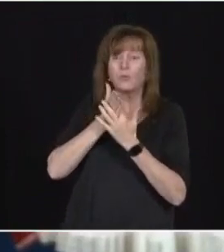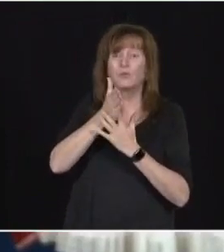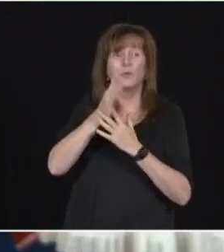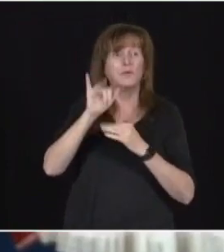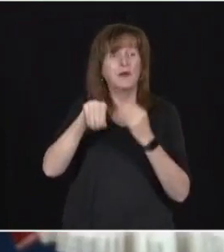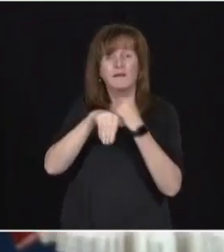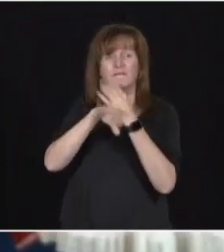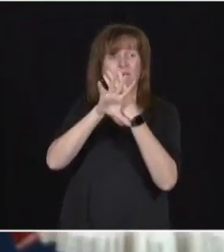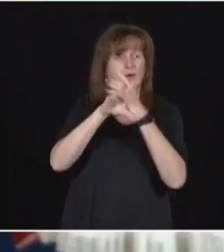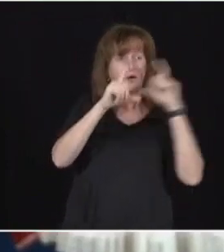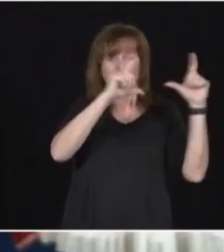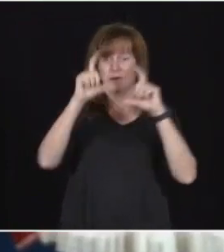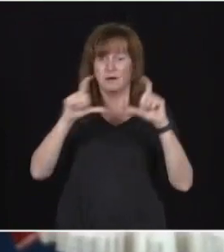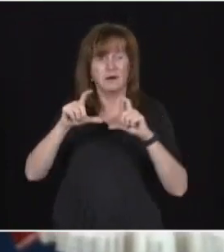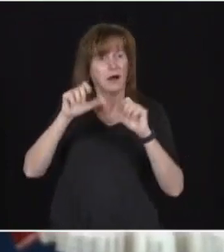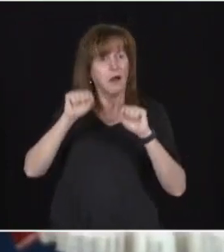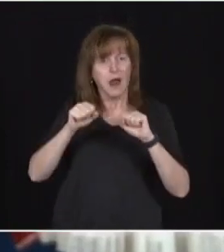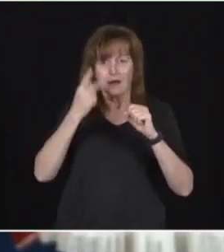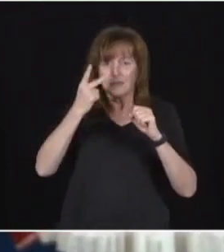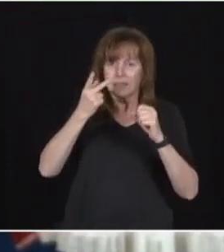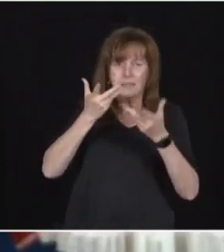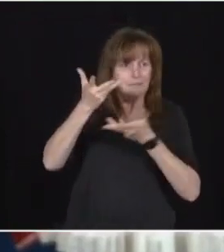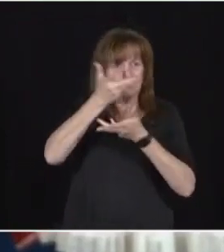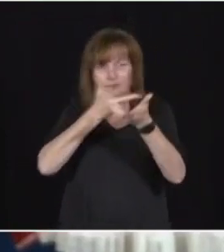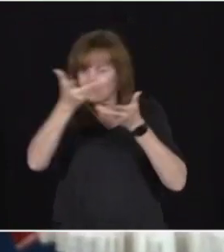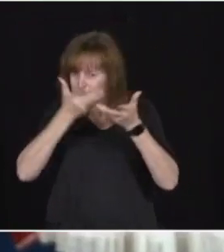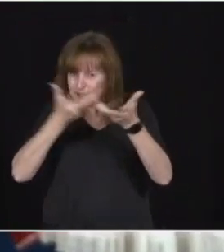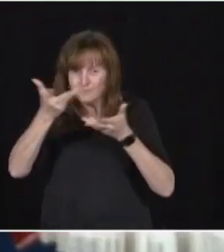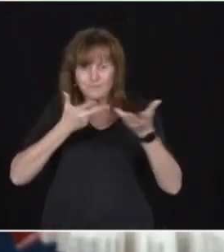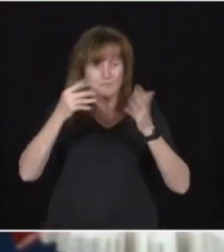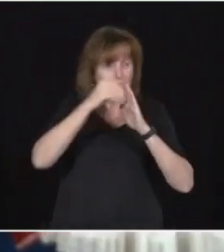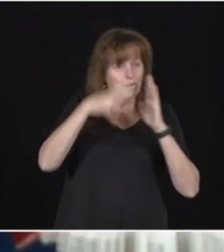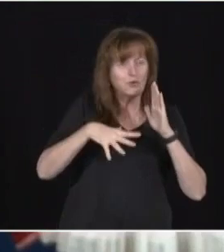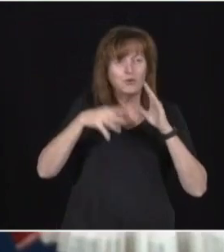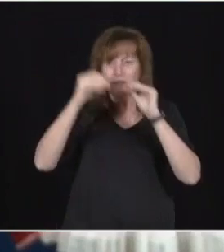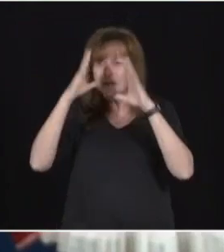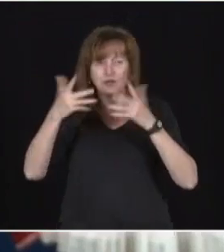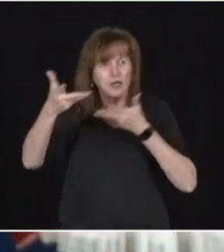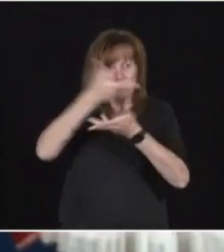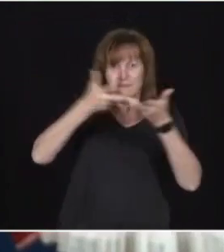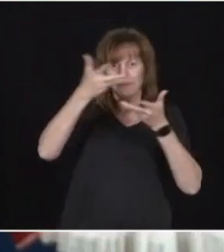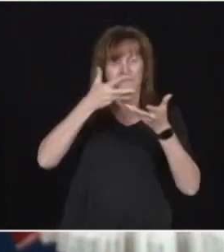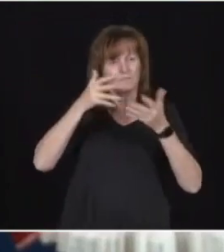a sense of community with their educators and friends. I've seen firsthand how powerful this interaction can be.